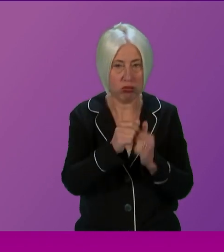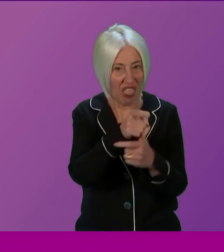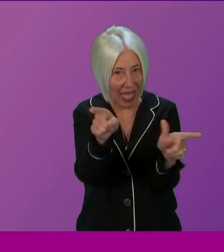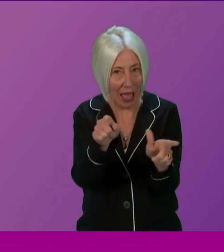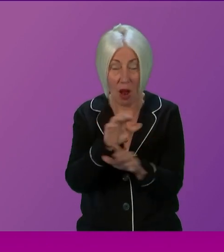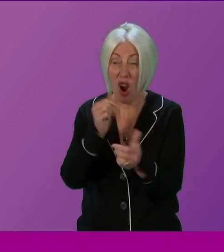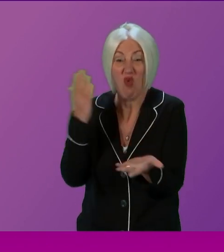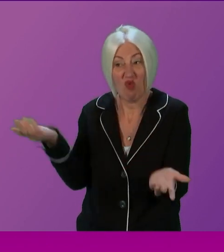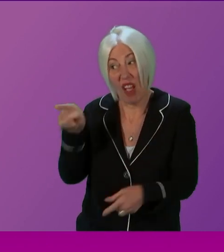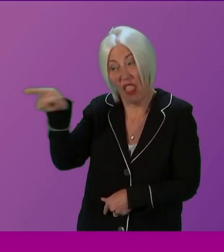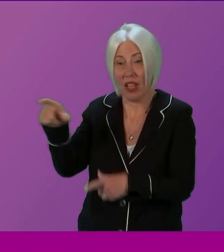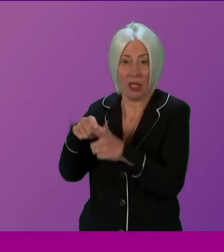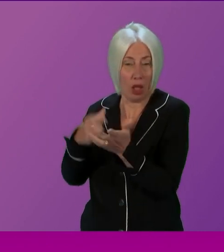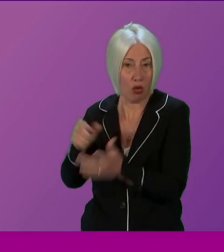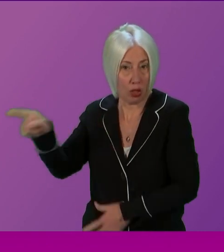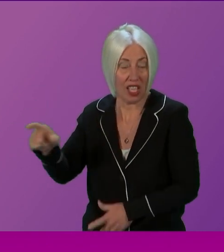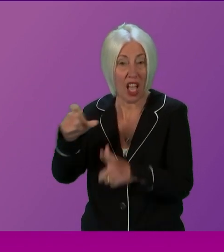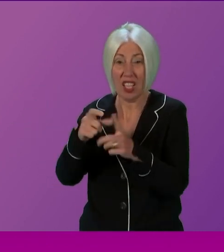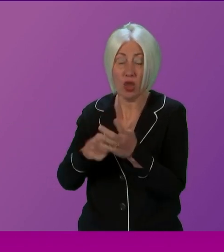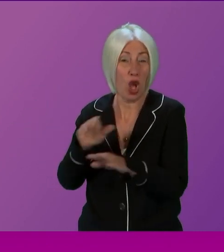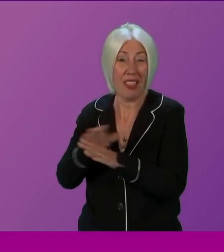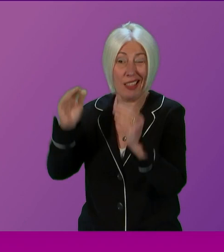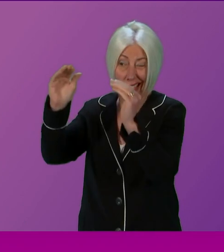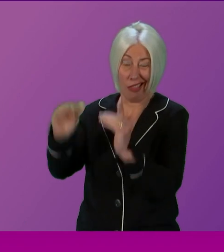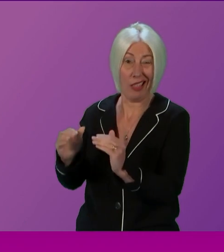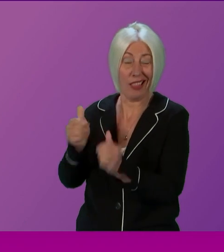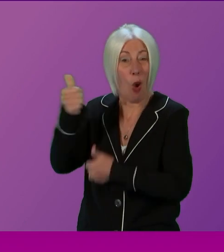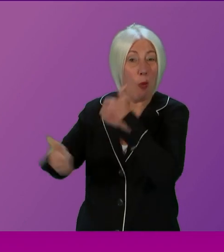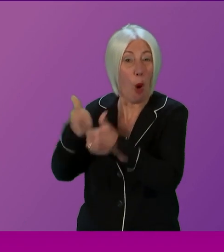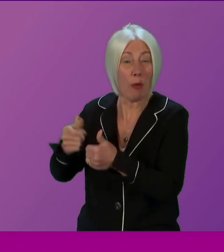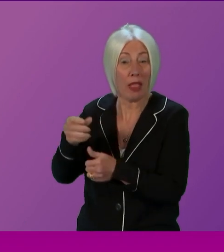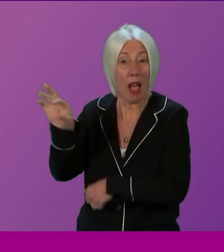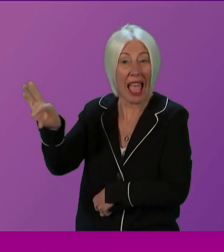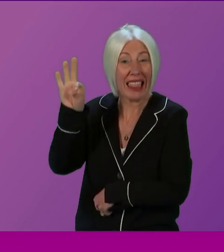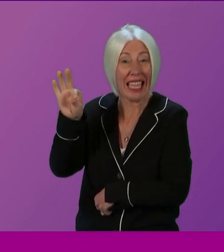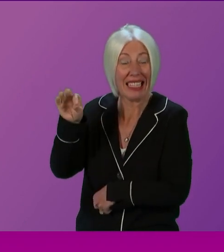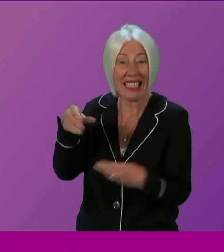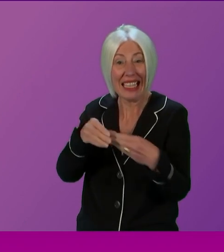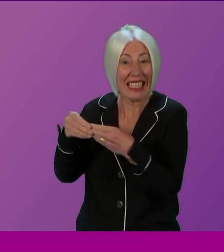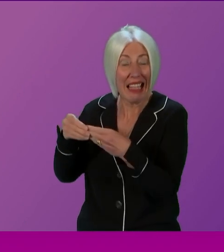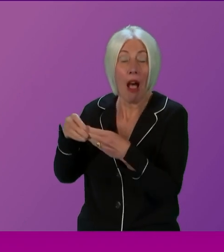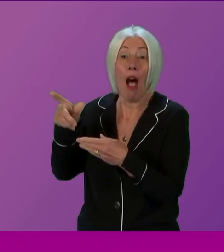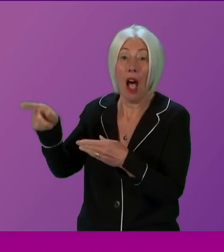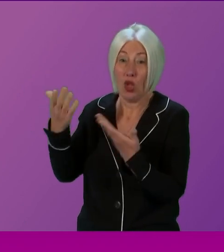think that he is the least popular elected leader in Scotland today. My advice to him